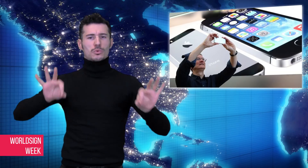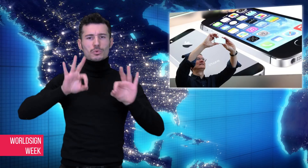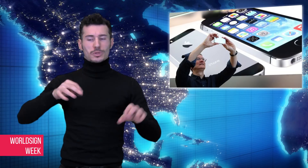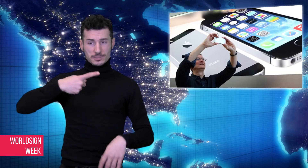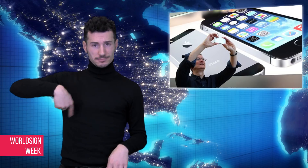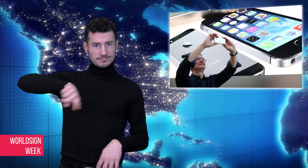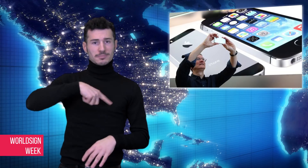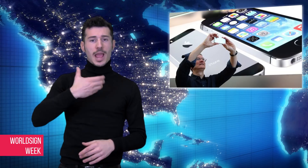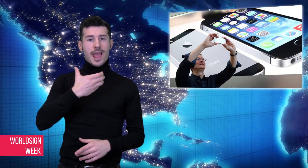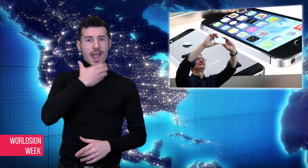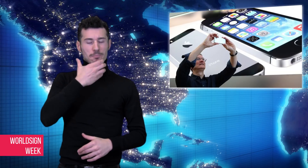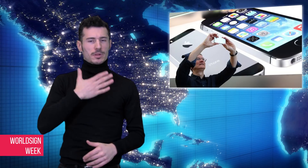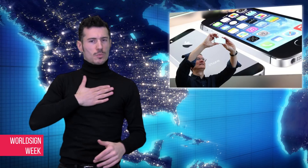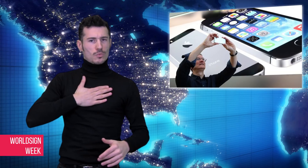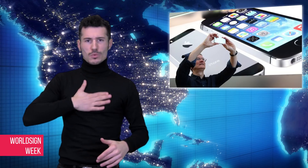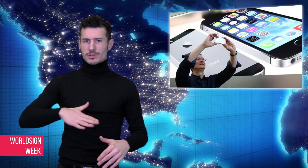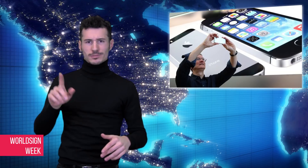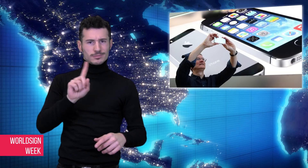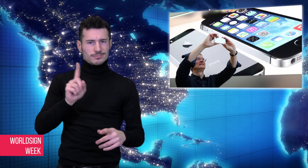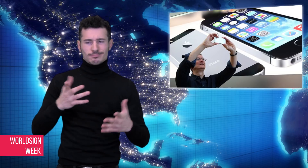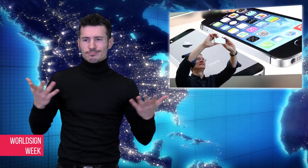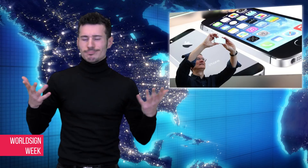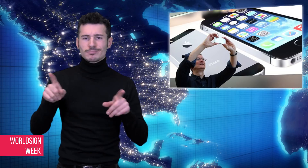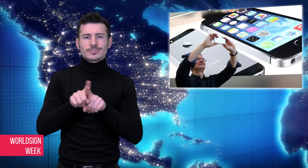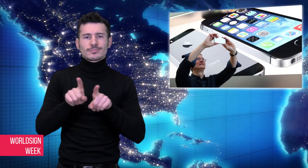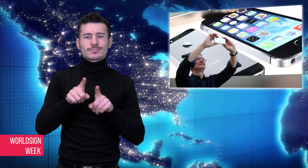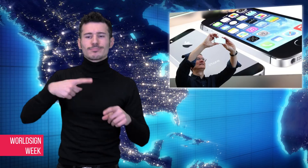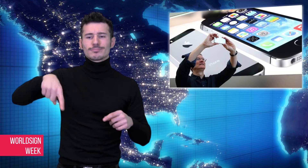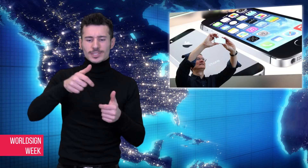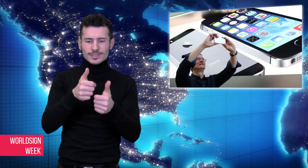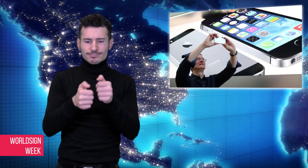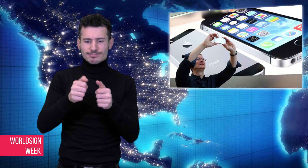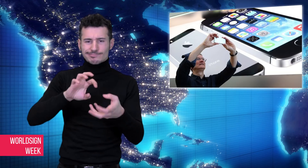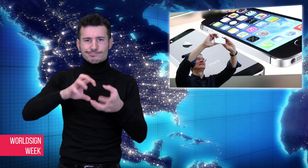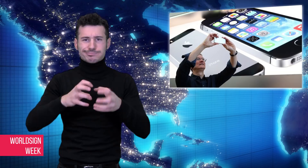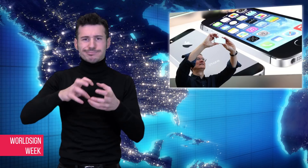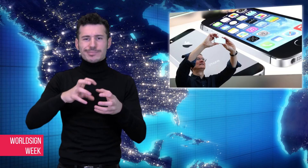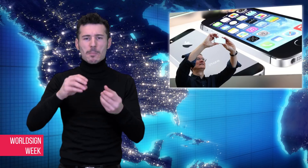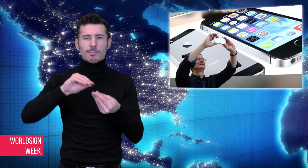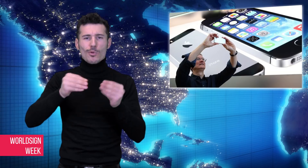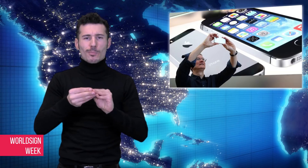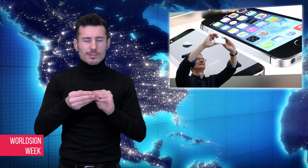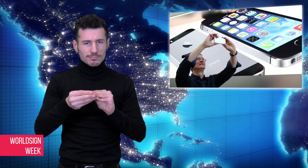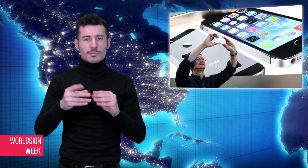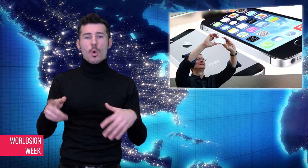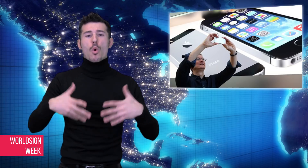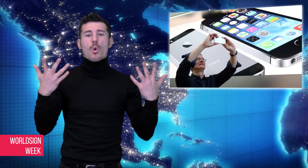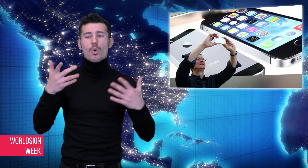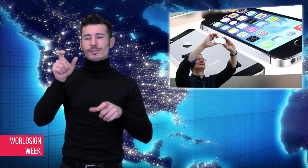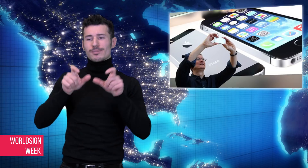Apple product, or degrade the user